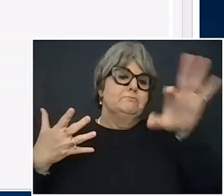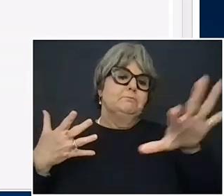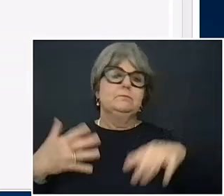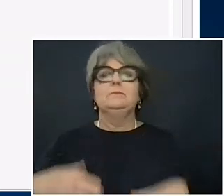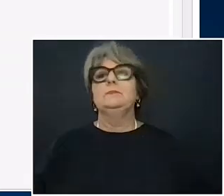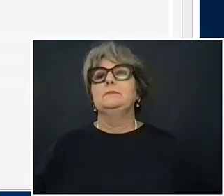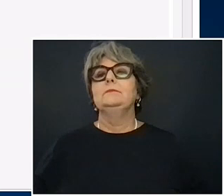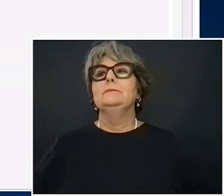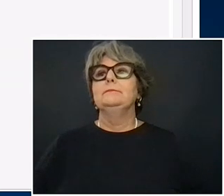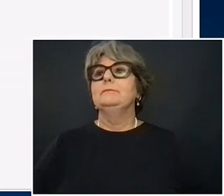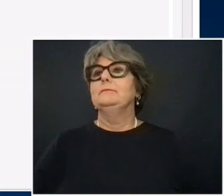Thank you, Barmak.